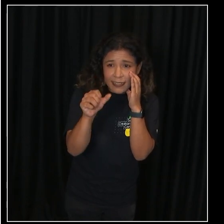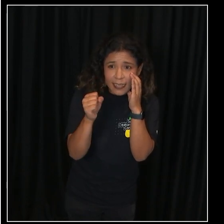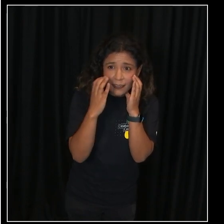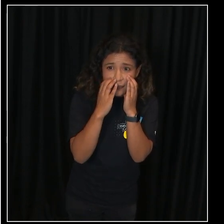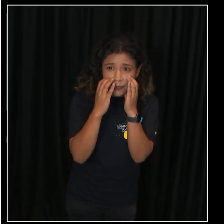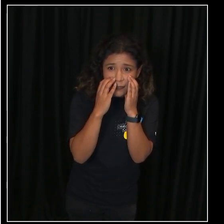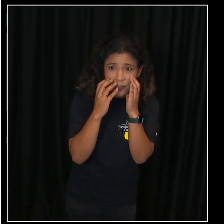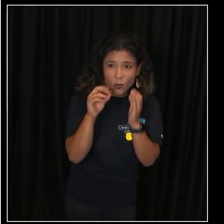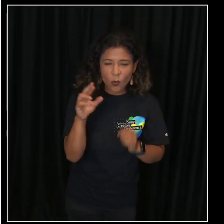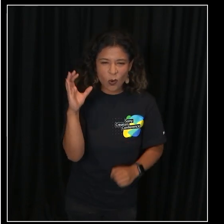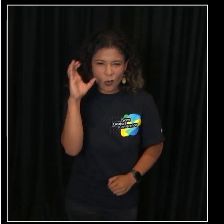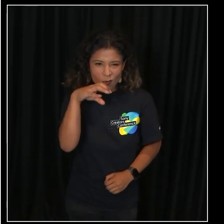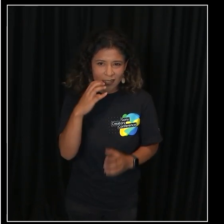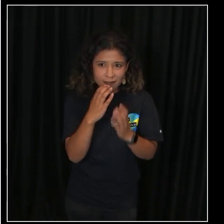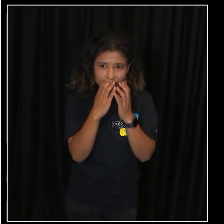or masquerade ball mask.